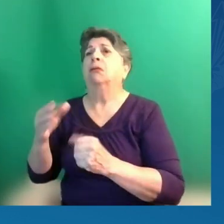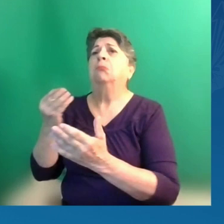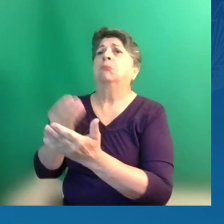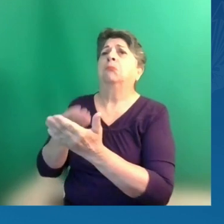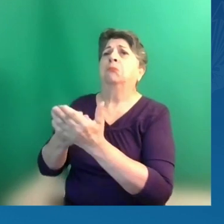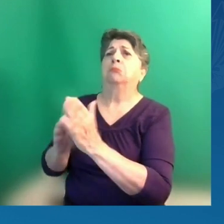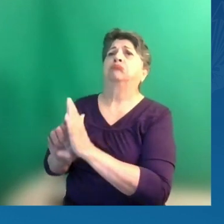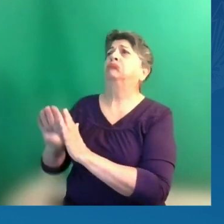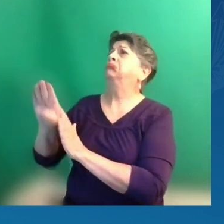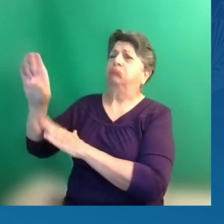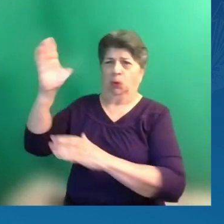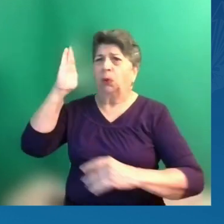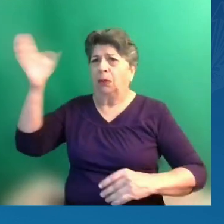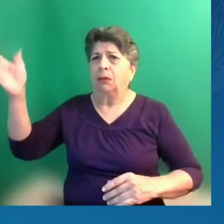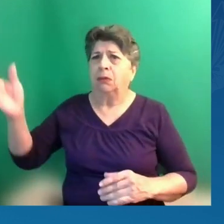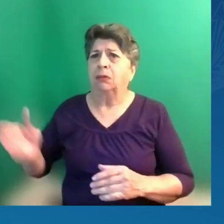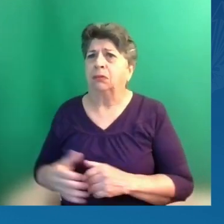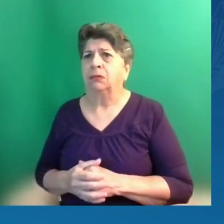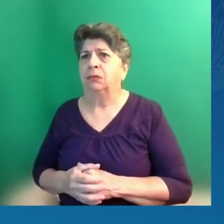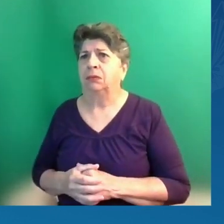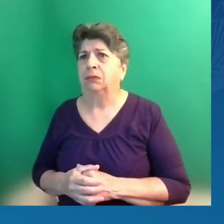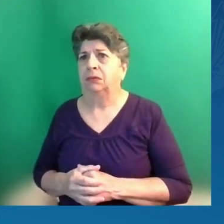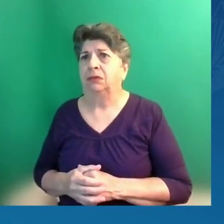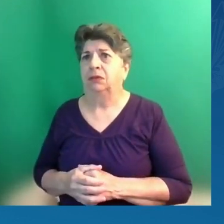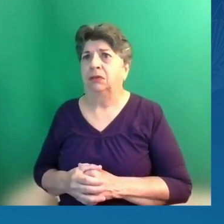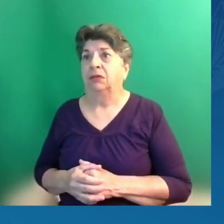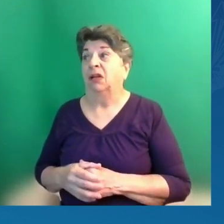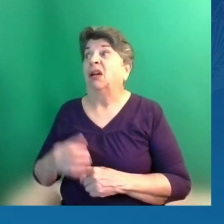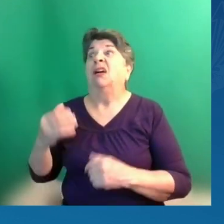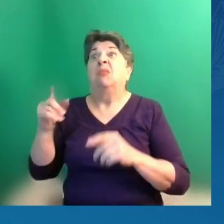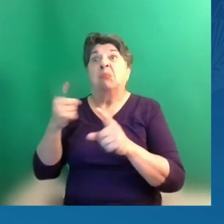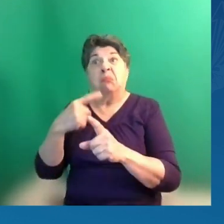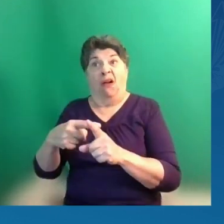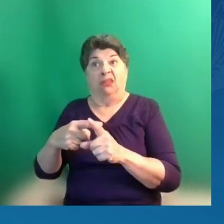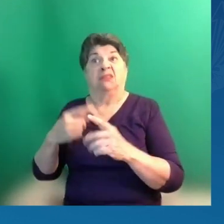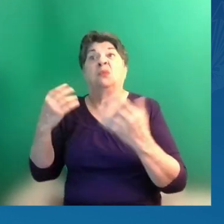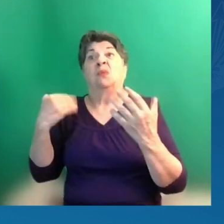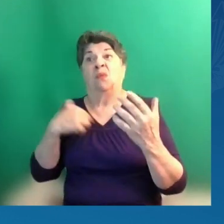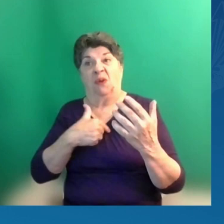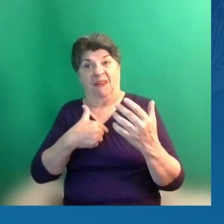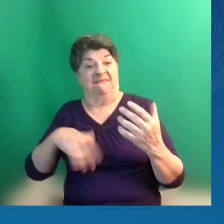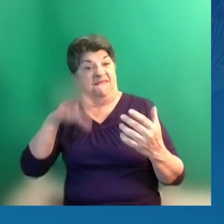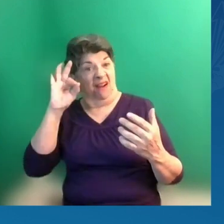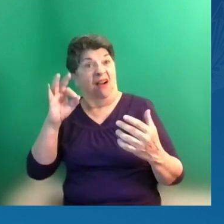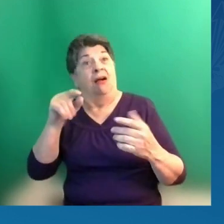that our world is more interconnected and interdependent than ever before.